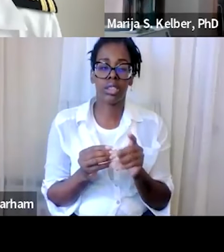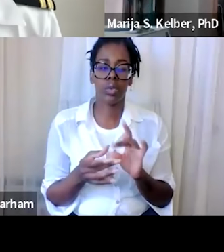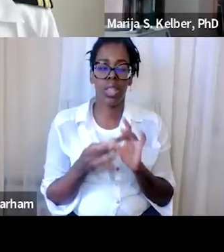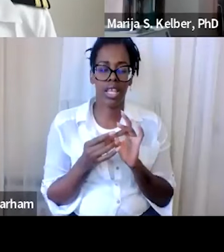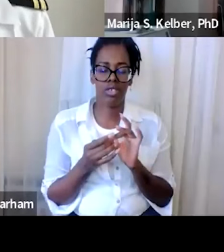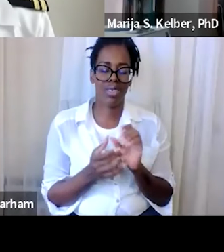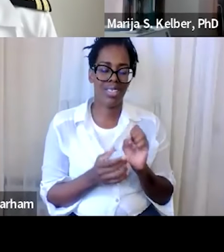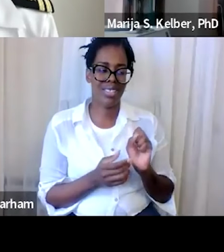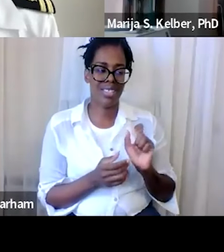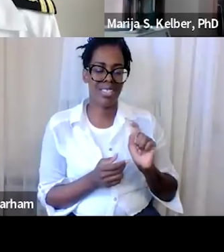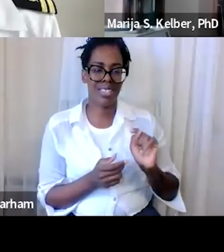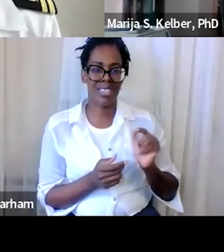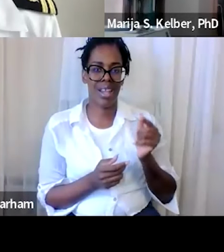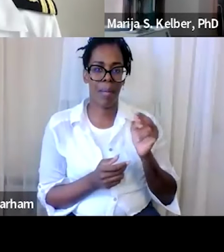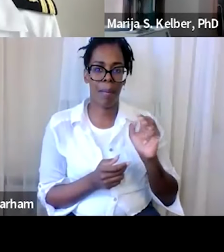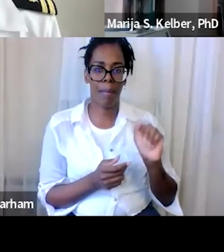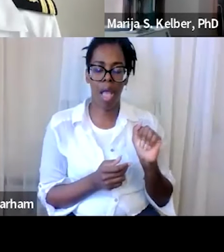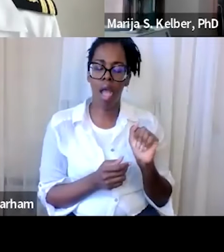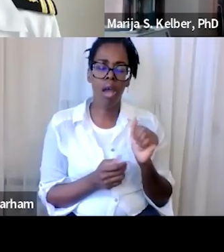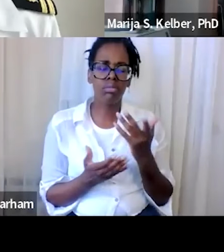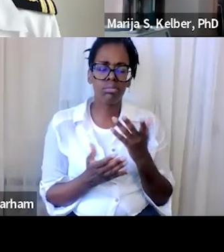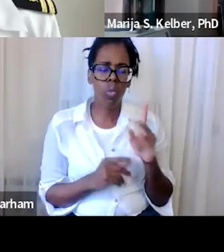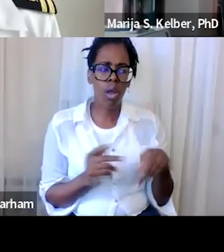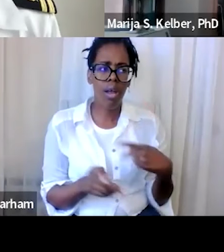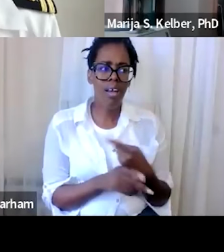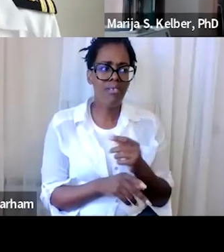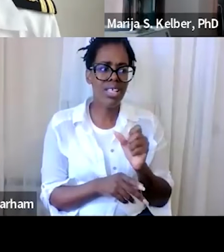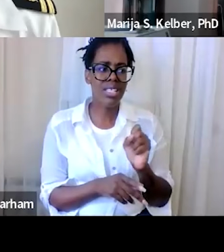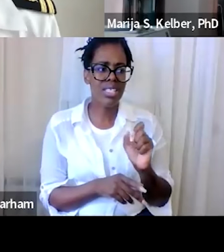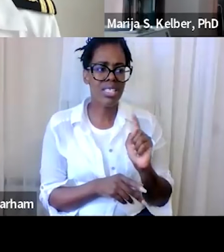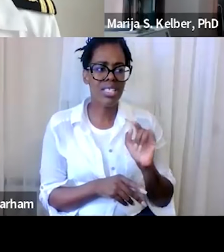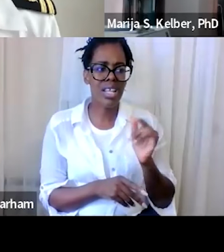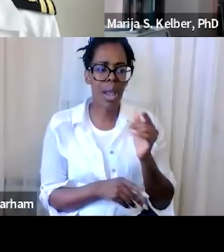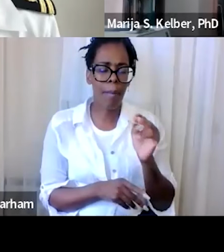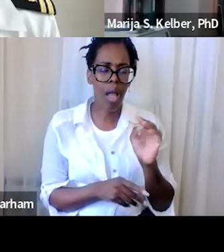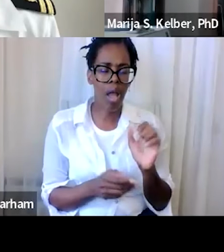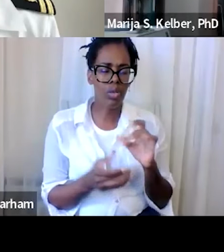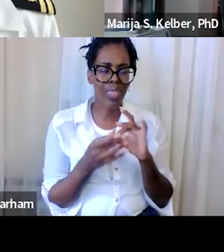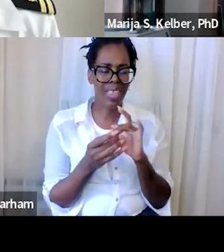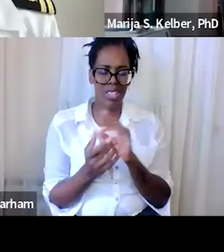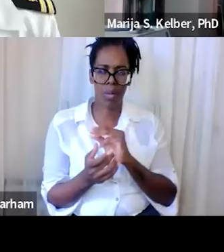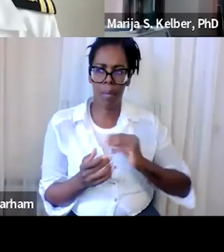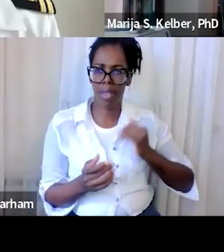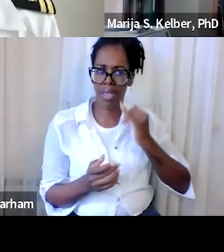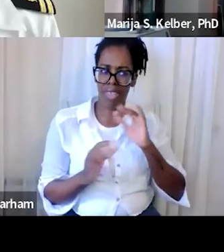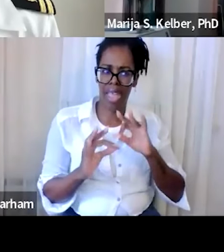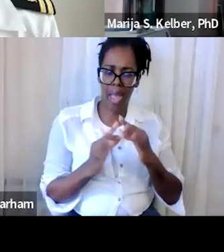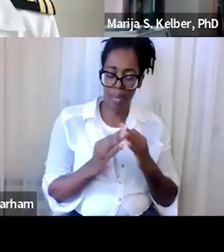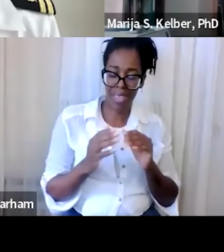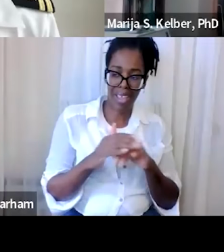What type of stigma is attached to the service member if family members access mental health services?